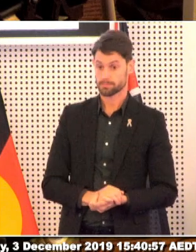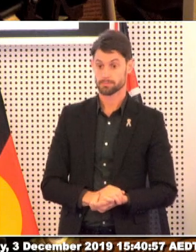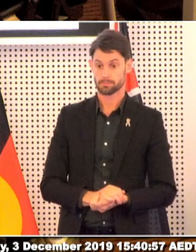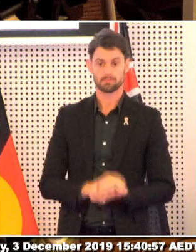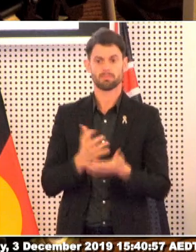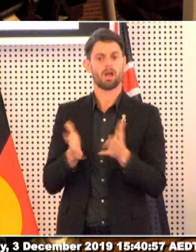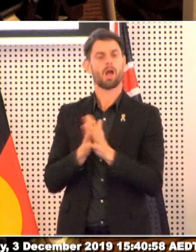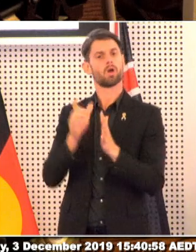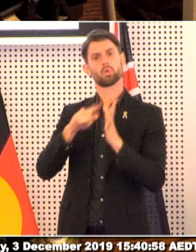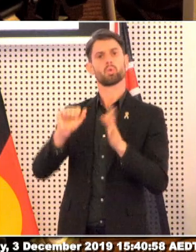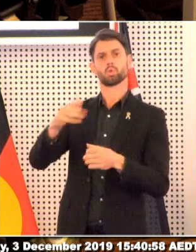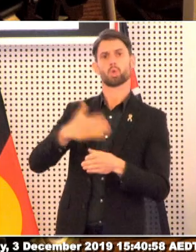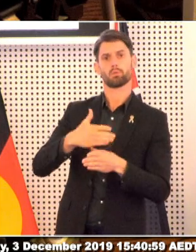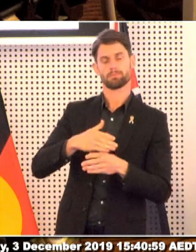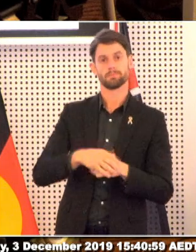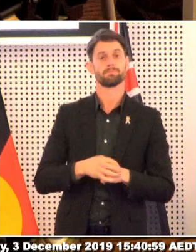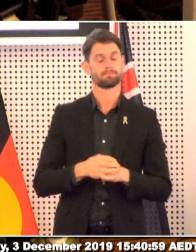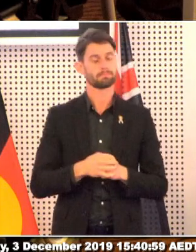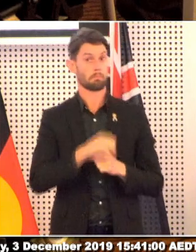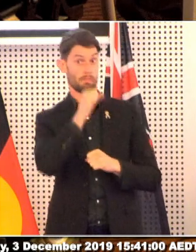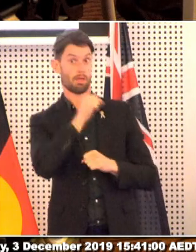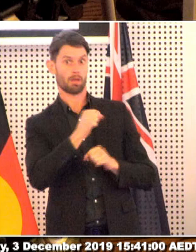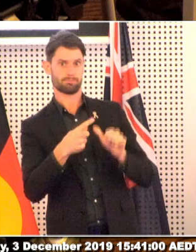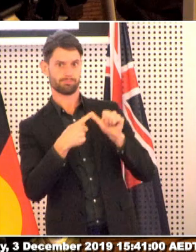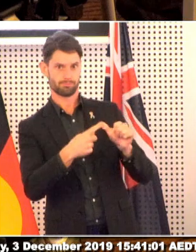Basically, as the Public Advocate has indicated, we’re independent